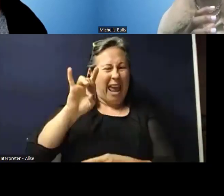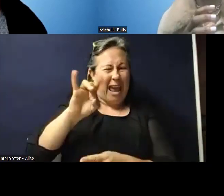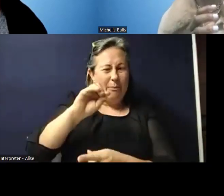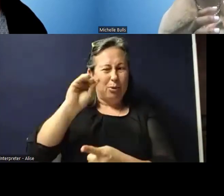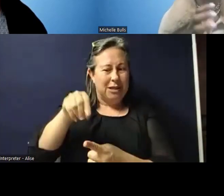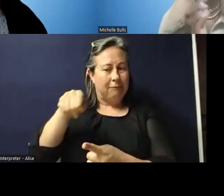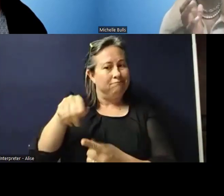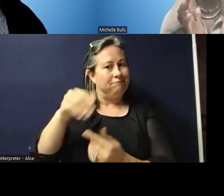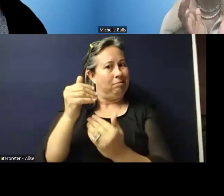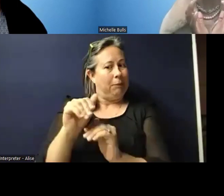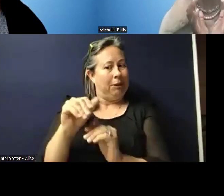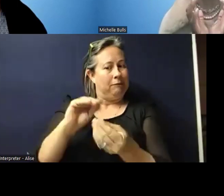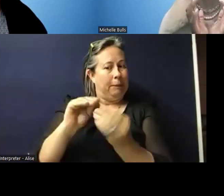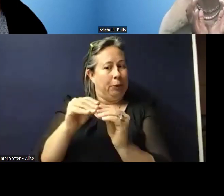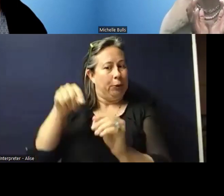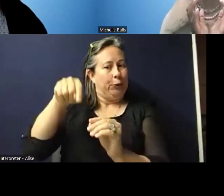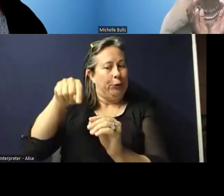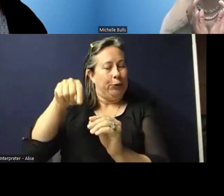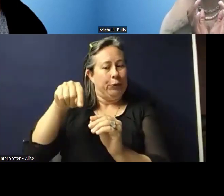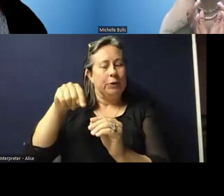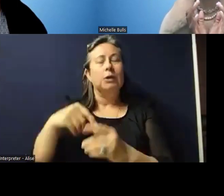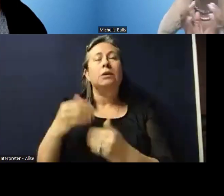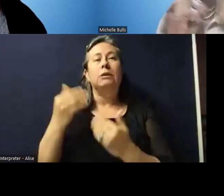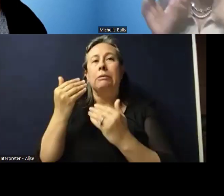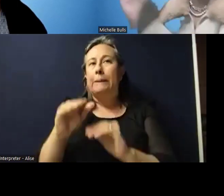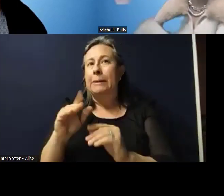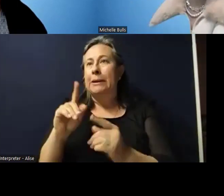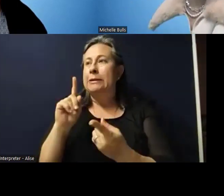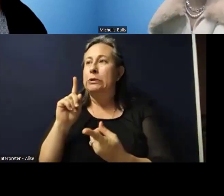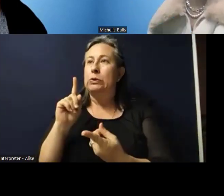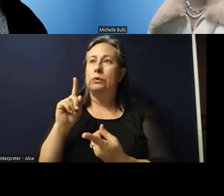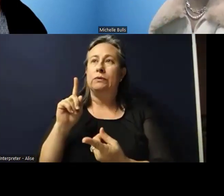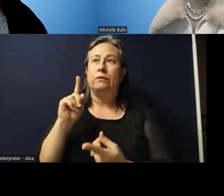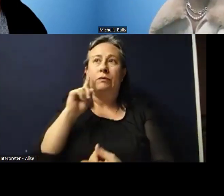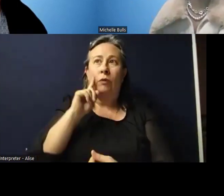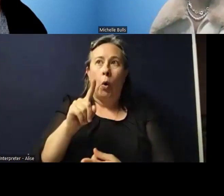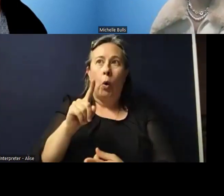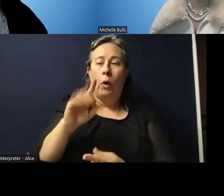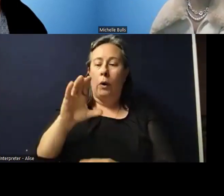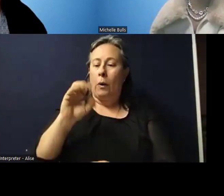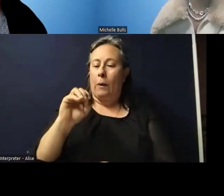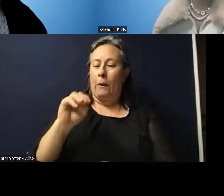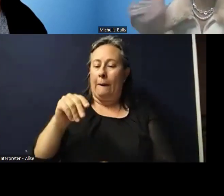And so it's limited for the compliance with human subjects.